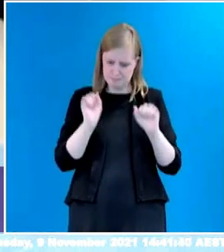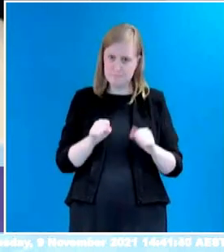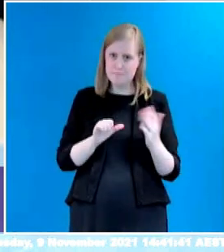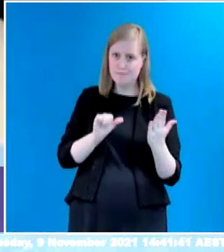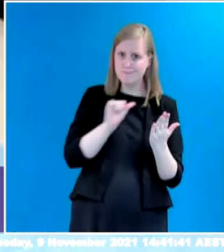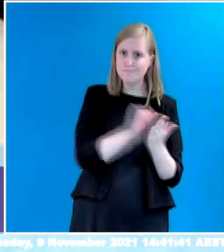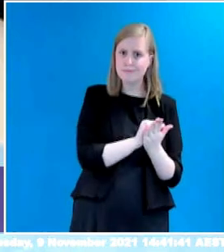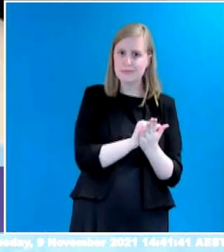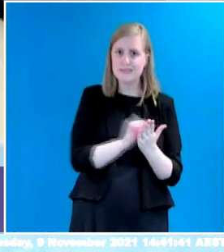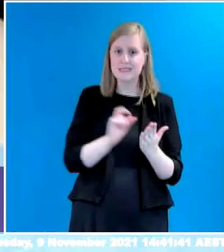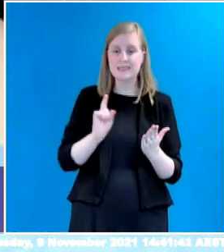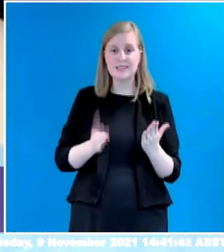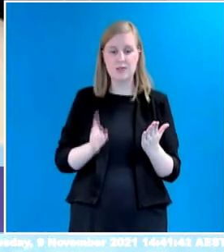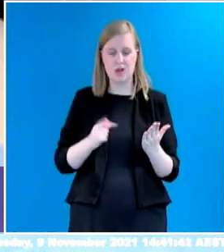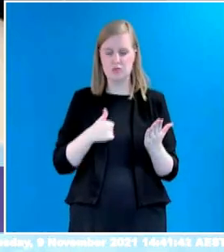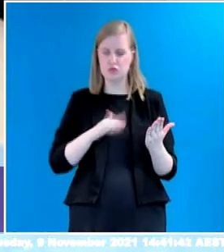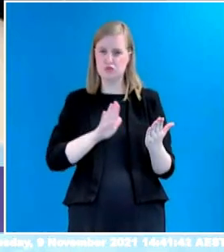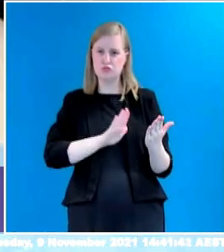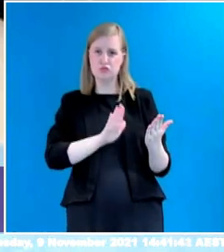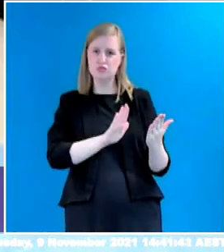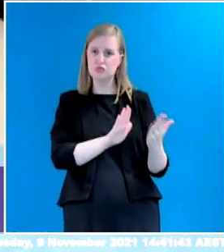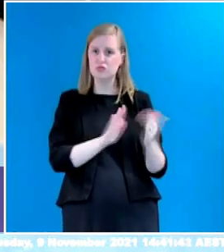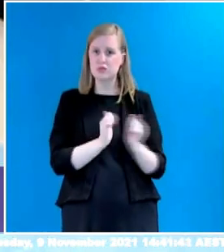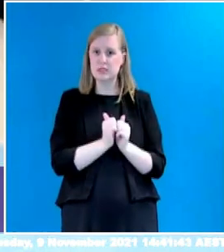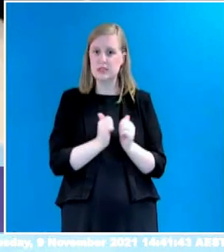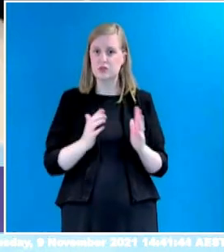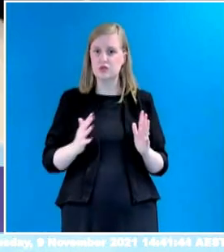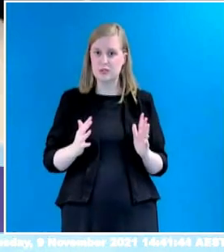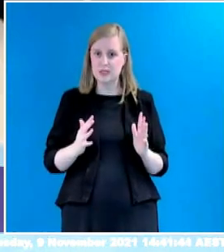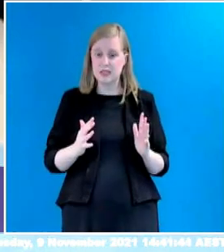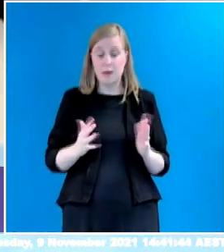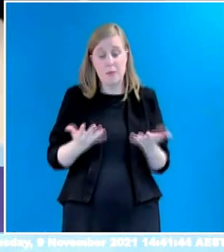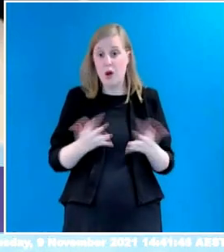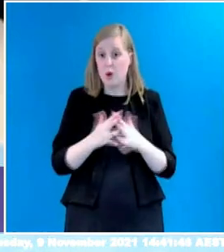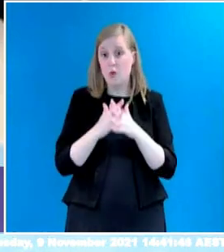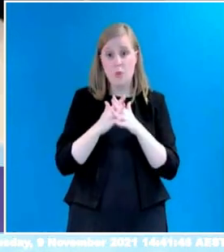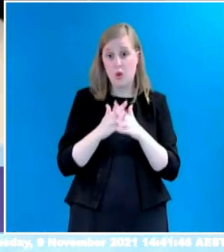But I think they can be useful and authoritative.